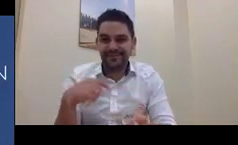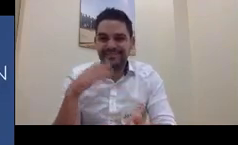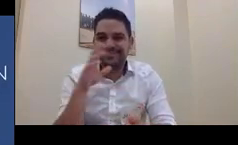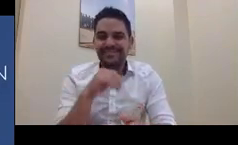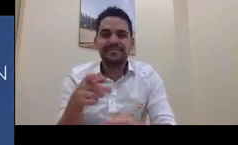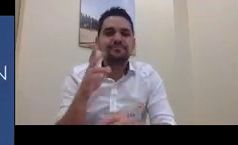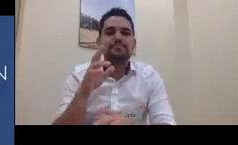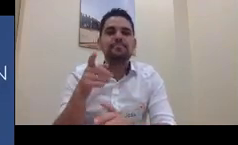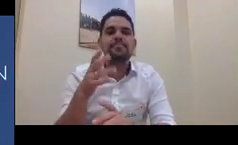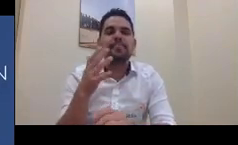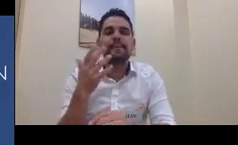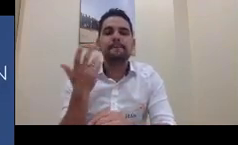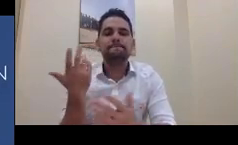That's the million dollar question, I guess.